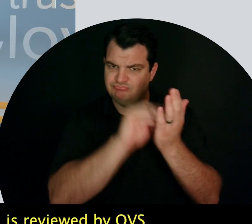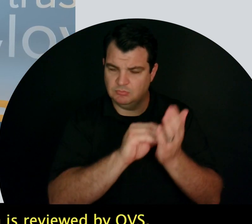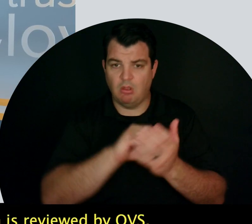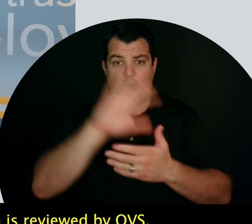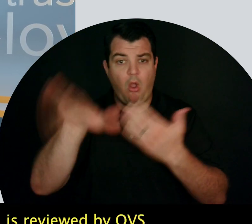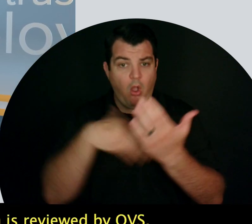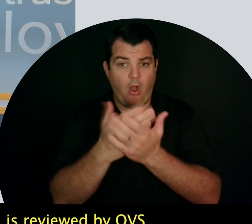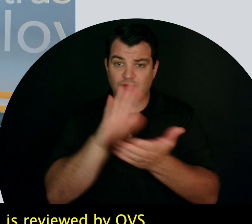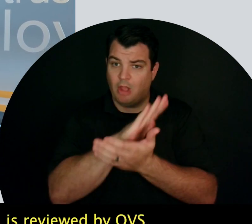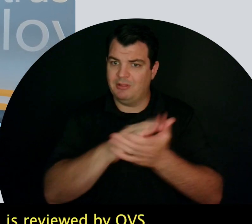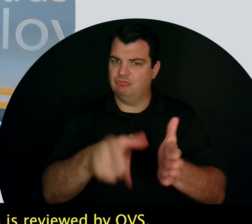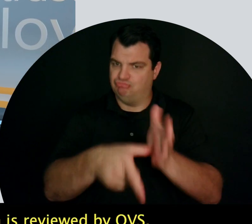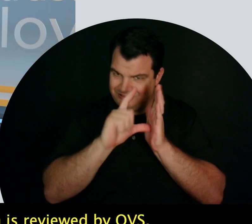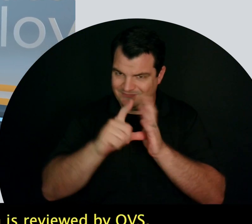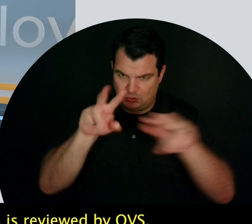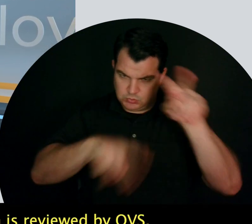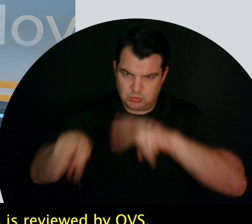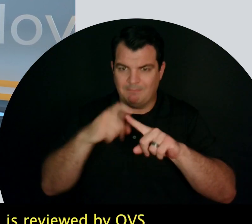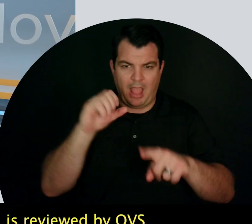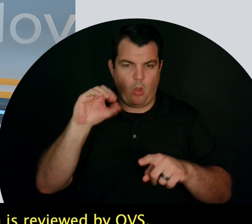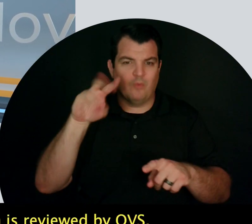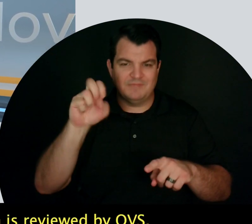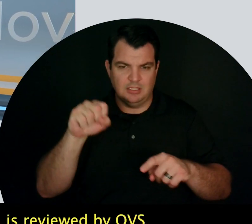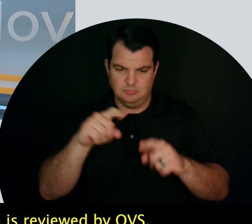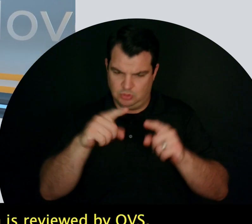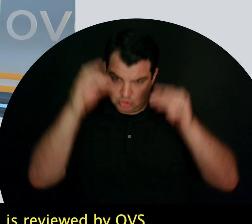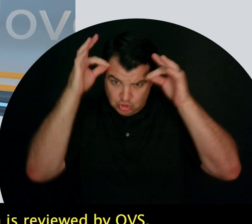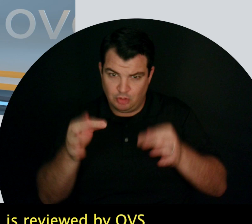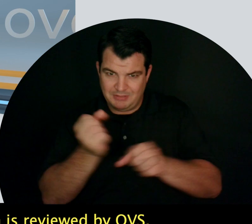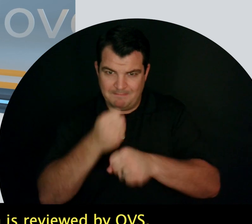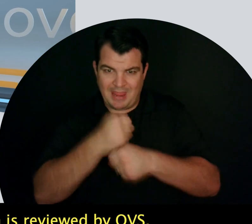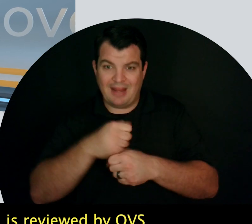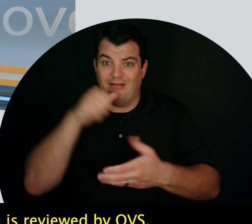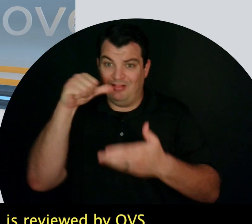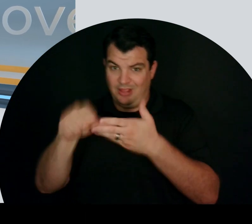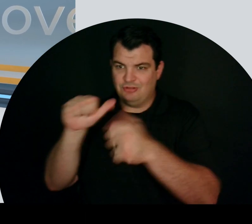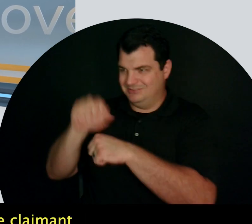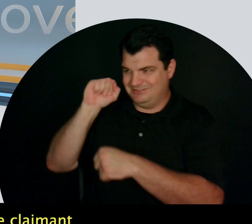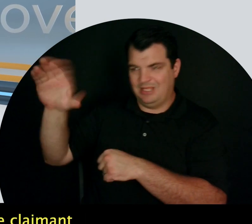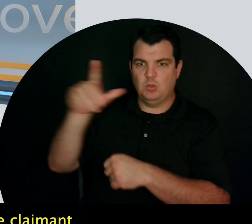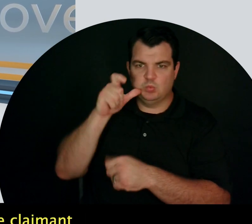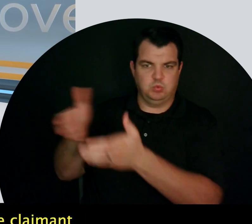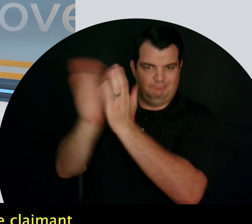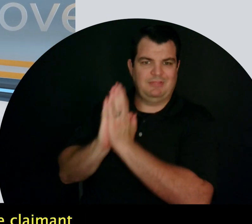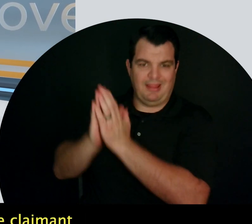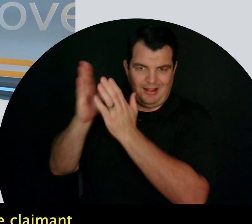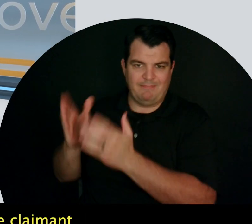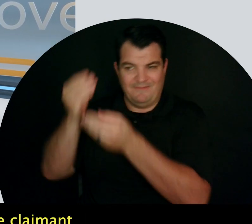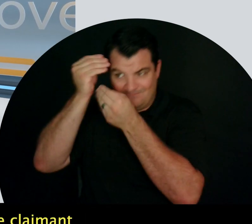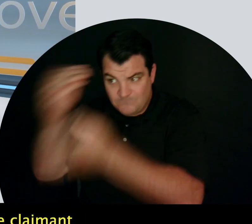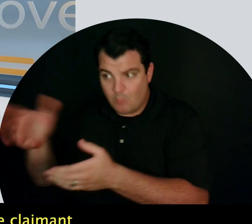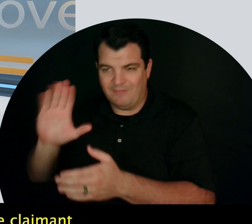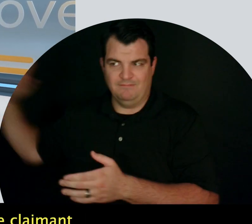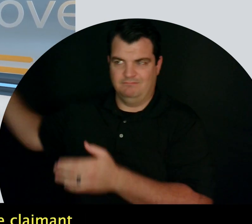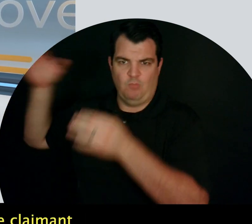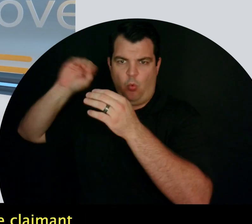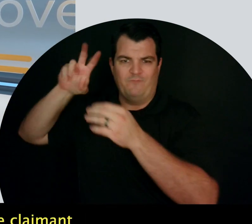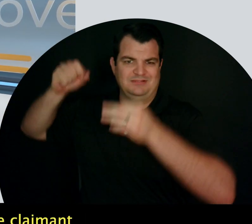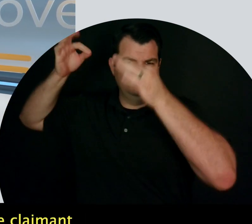Once all required documentation is reviewed by OVS, a determination is made and a letter sent to the claimant informing them of the decision.